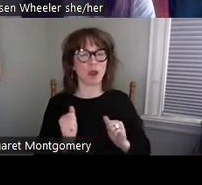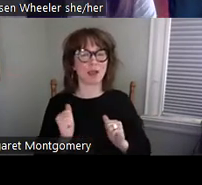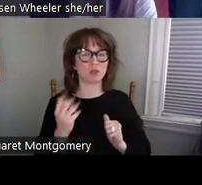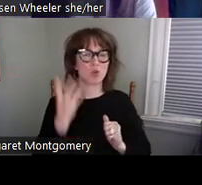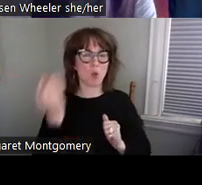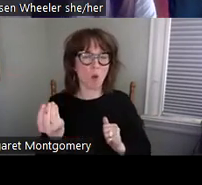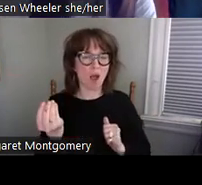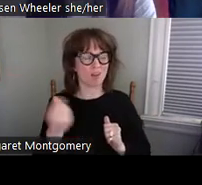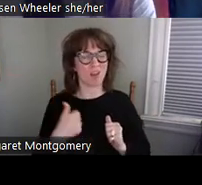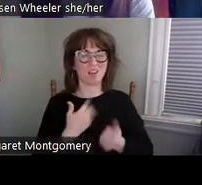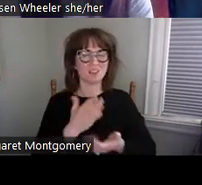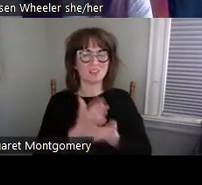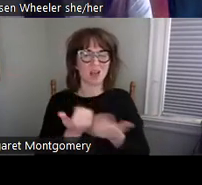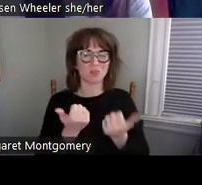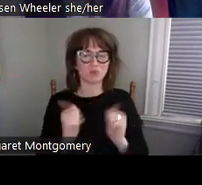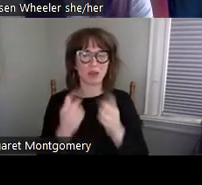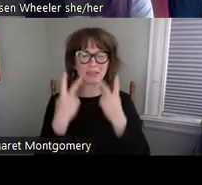friends I stopped trying to do things because every time I